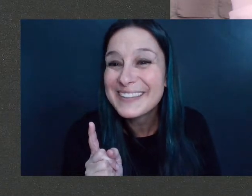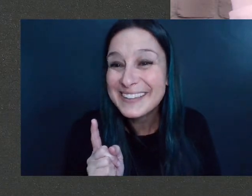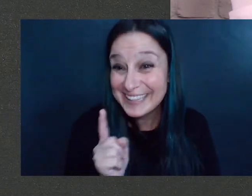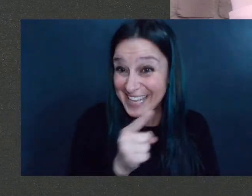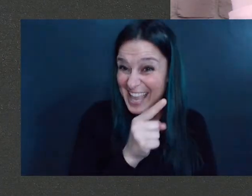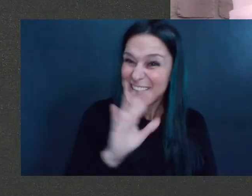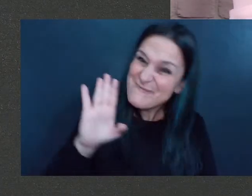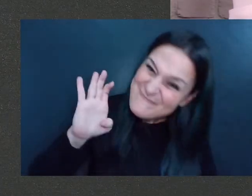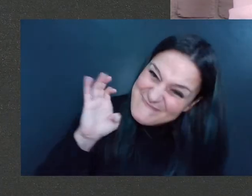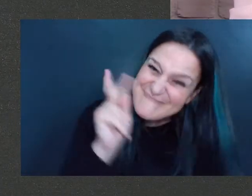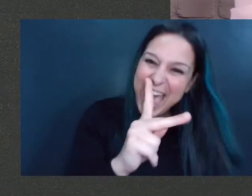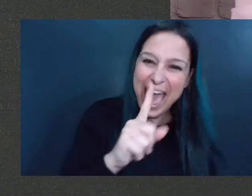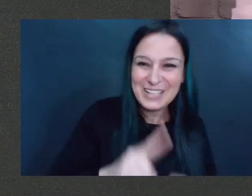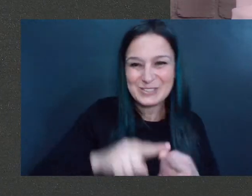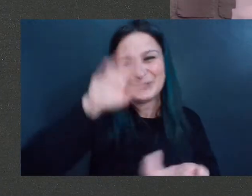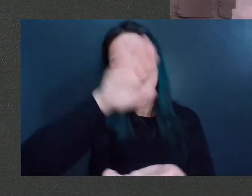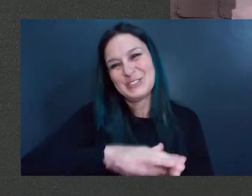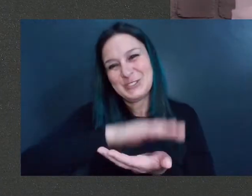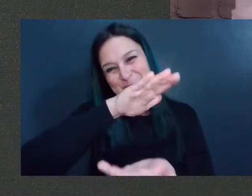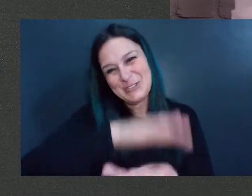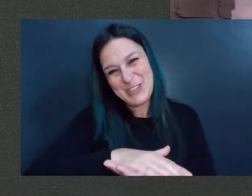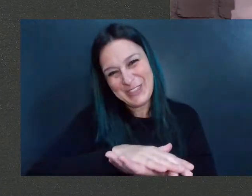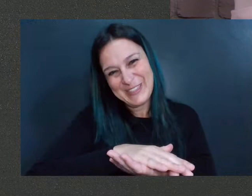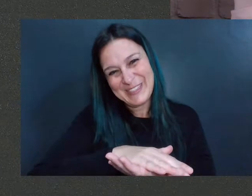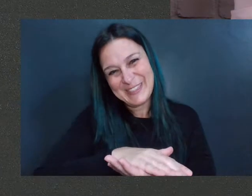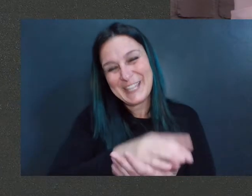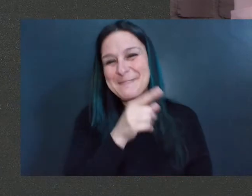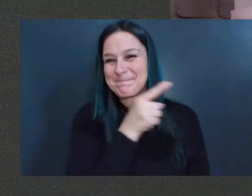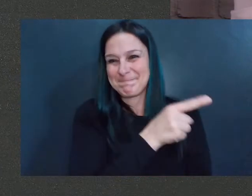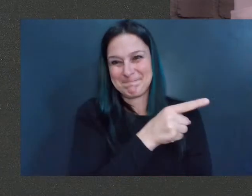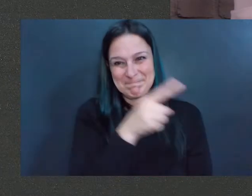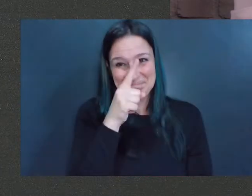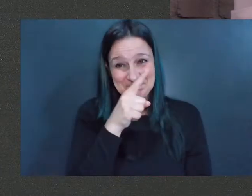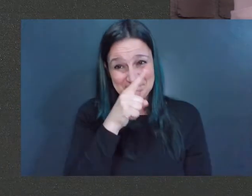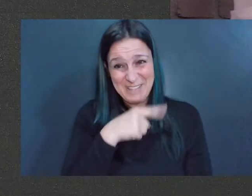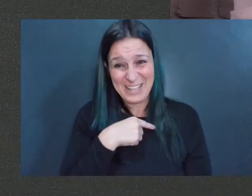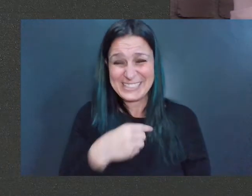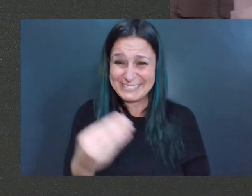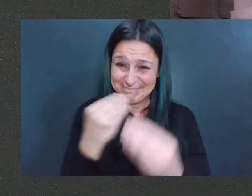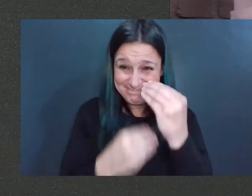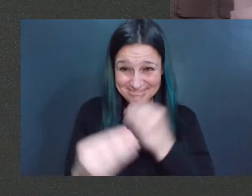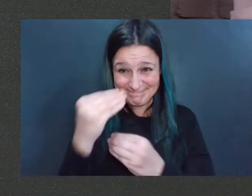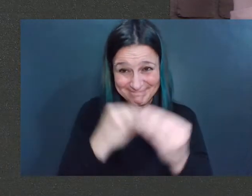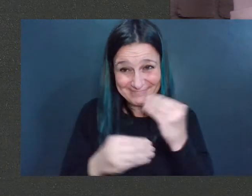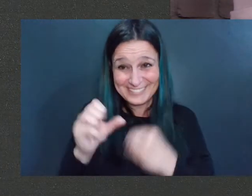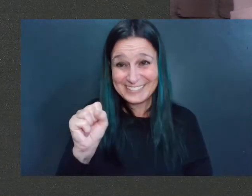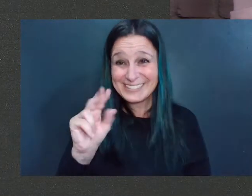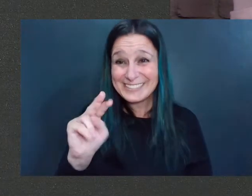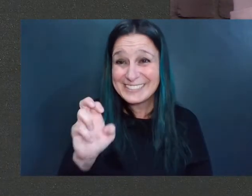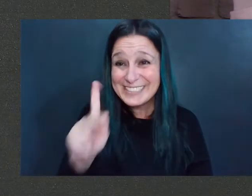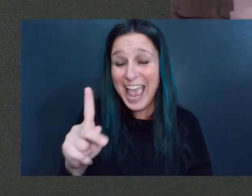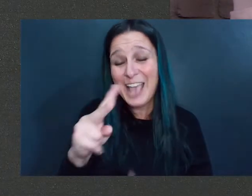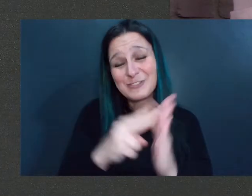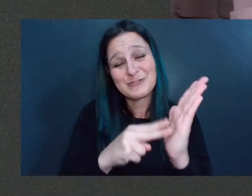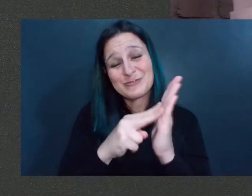Back to school. And look, there's mouse eating his snack and reading his book that he wrote.